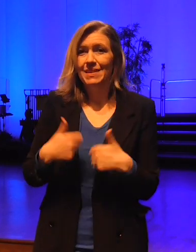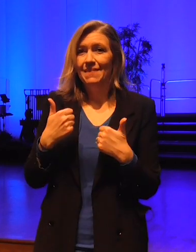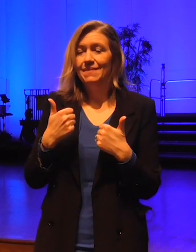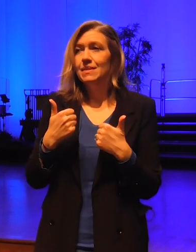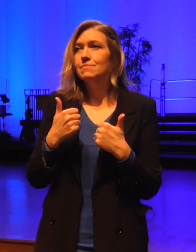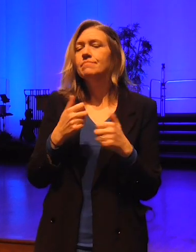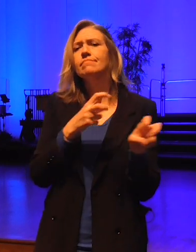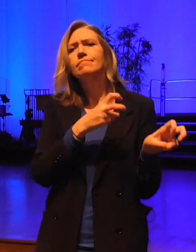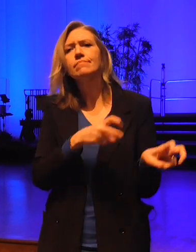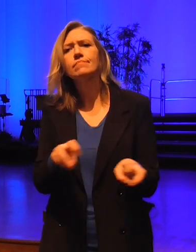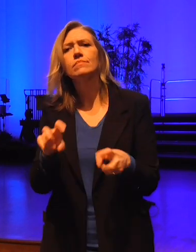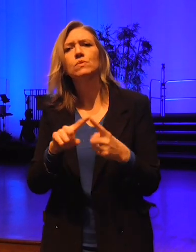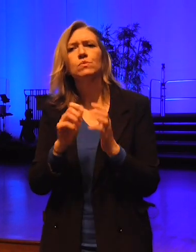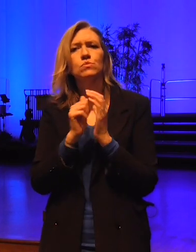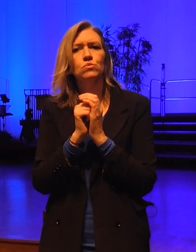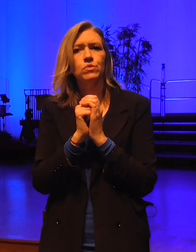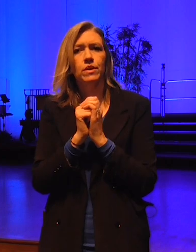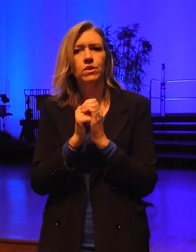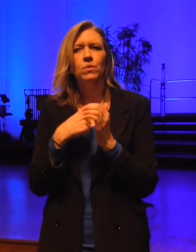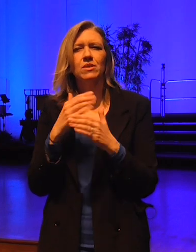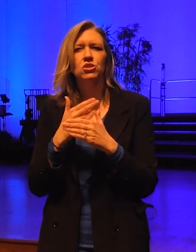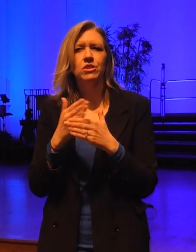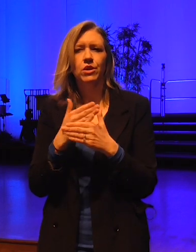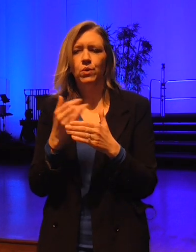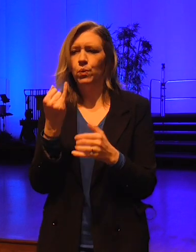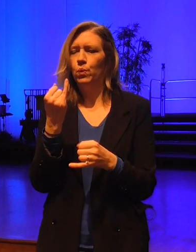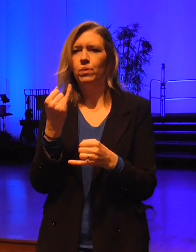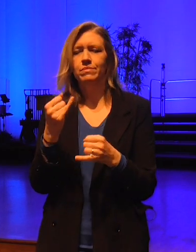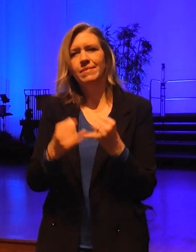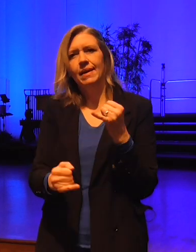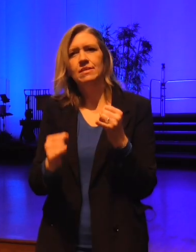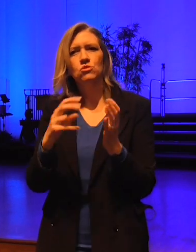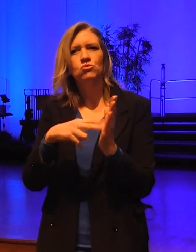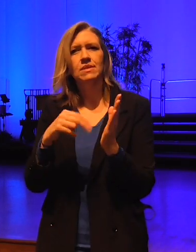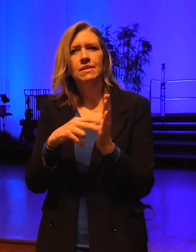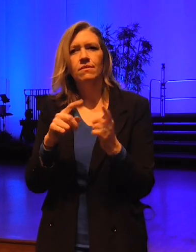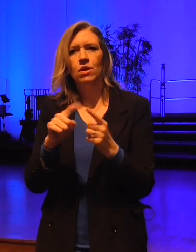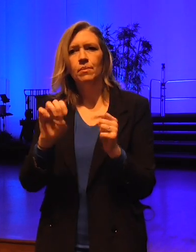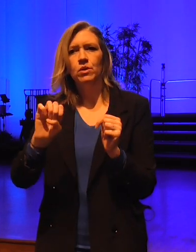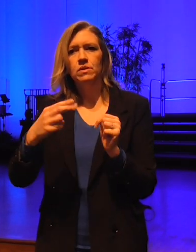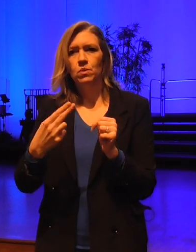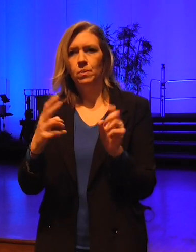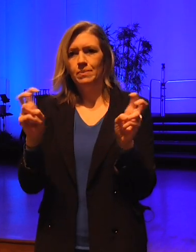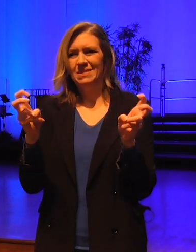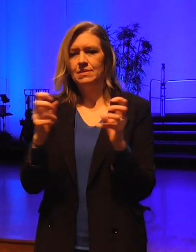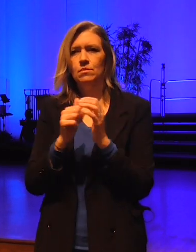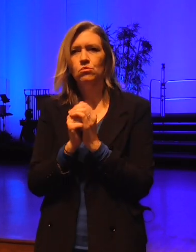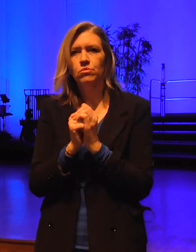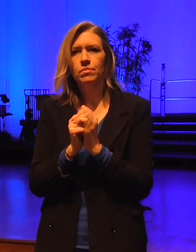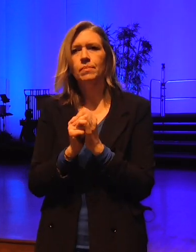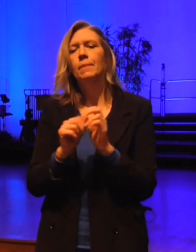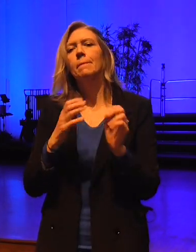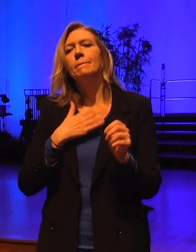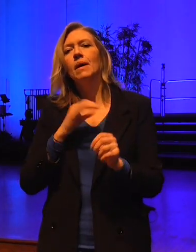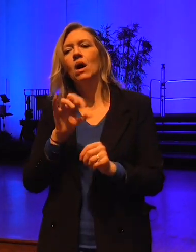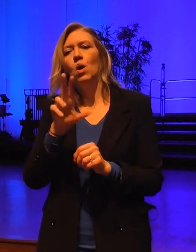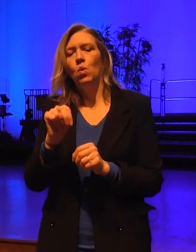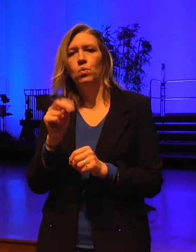to share a final reading from Ernest Holmes a prayer he called my own shall come to me from